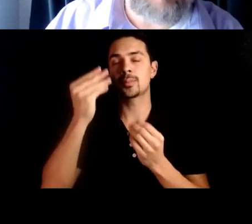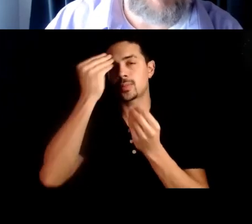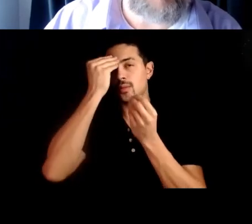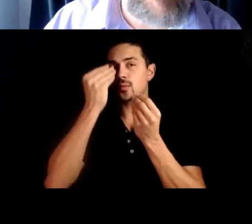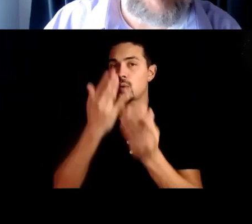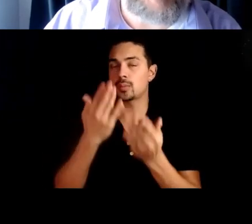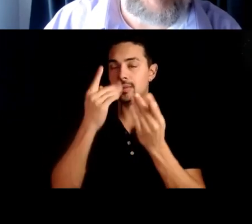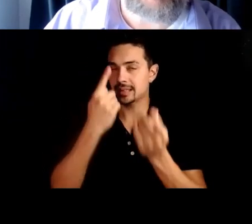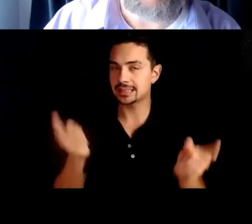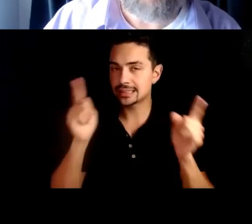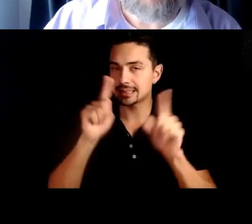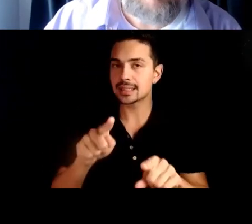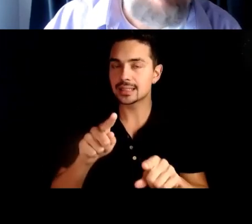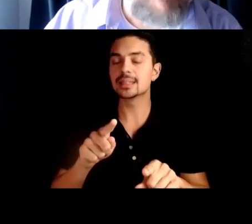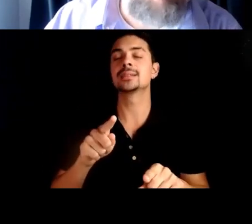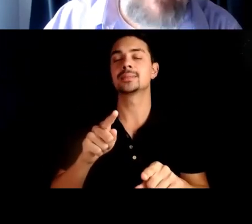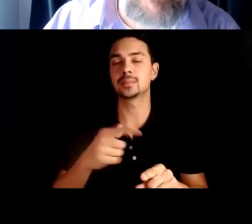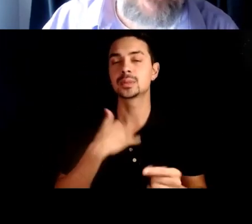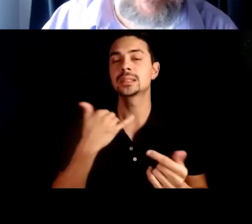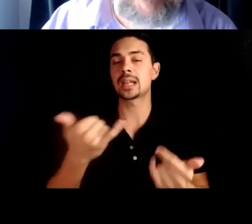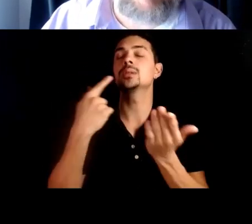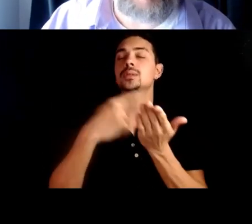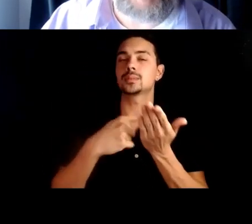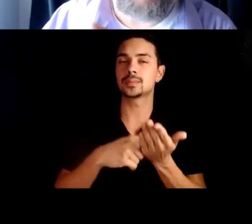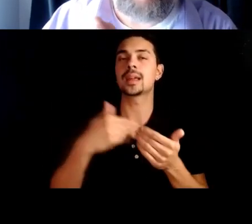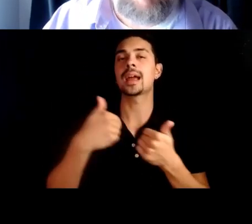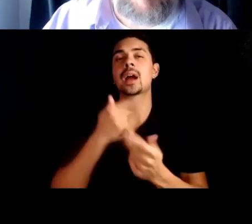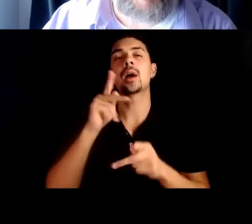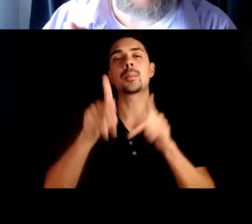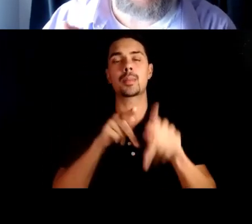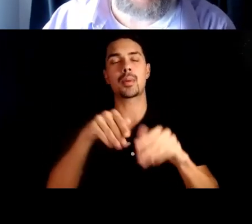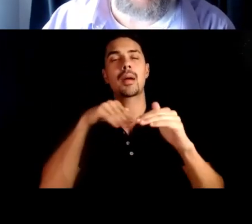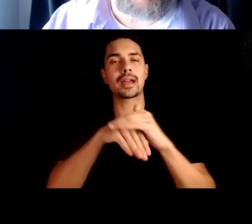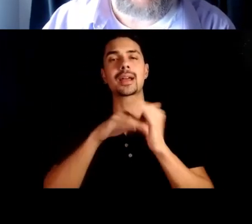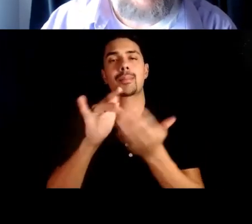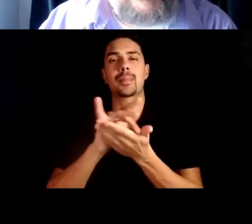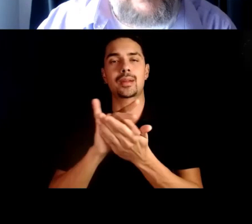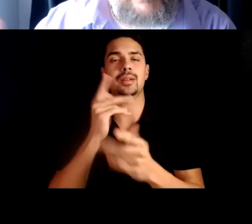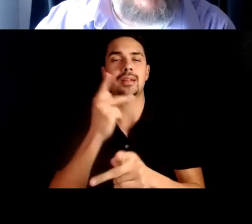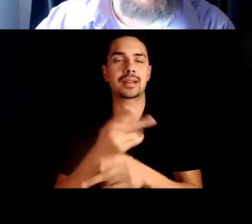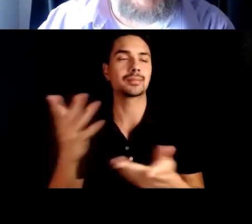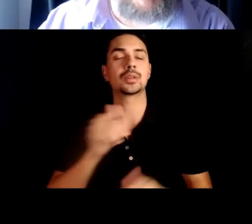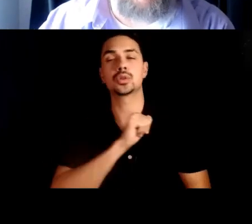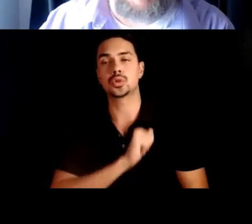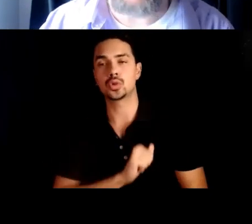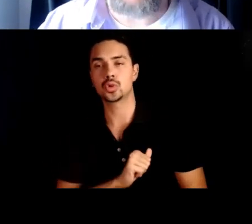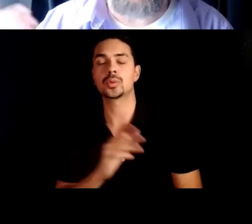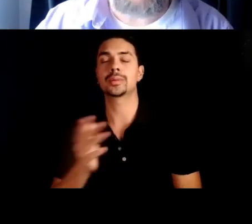how people access medical care, so hormones and surgery, not much beyond that.